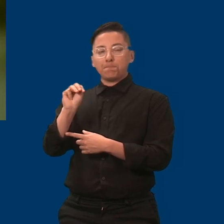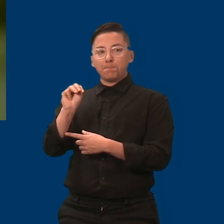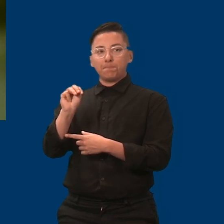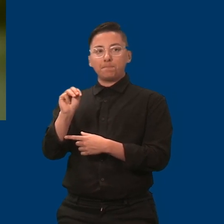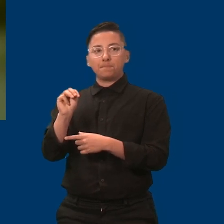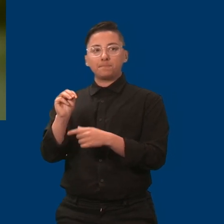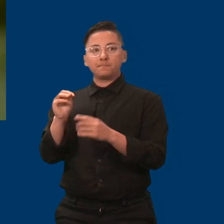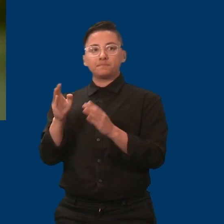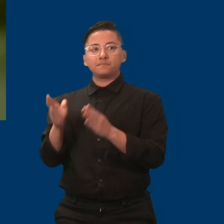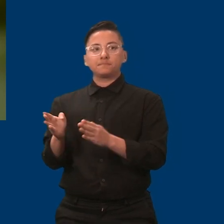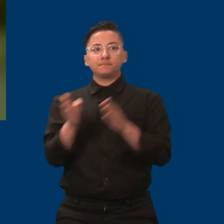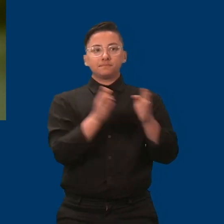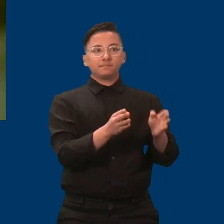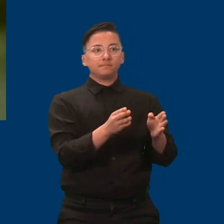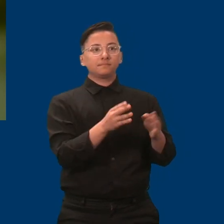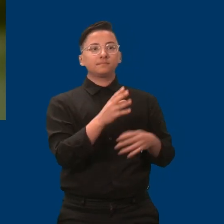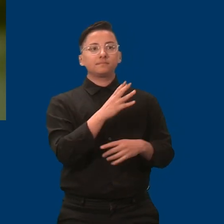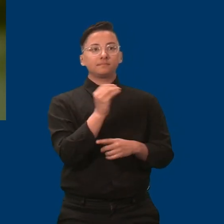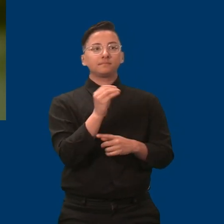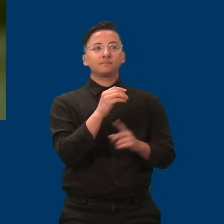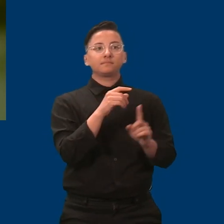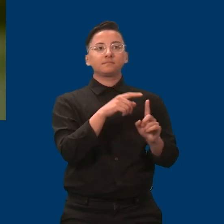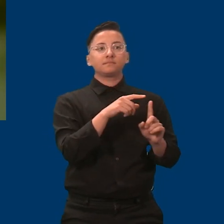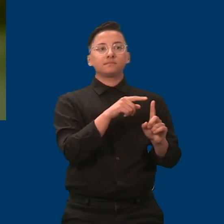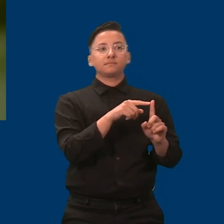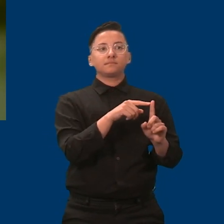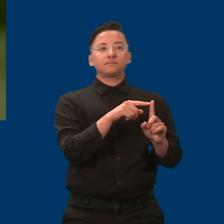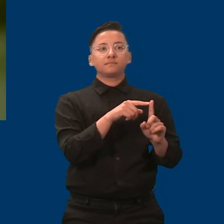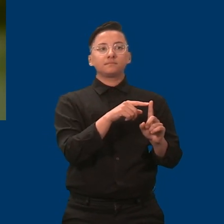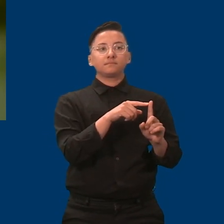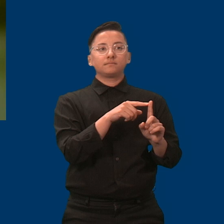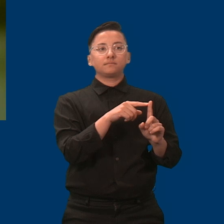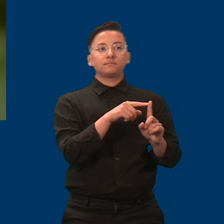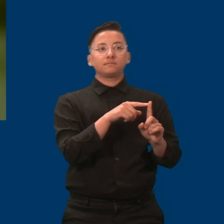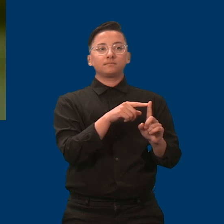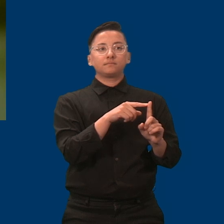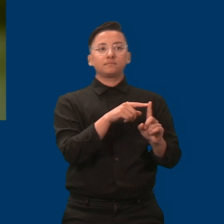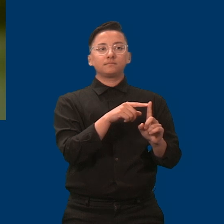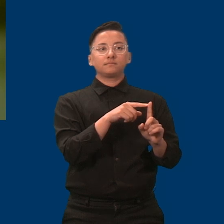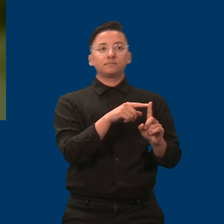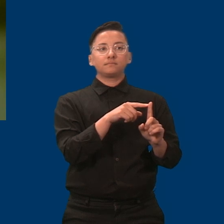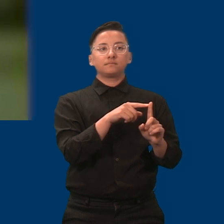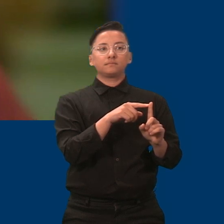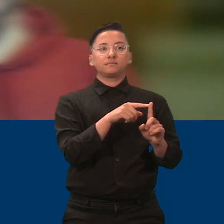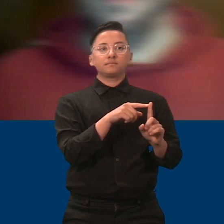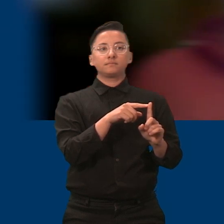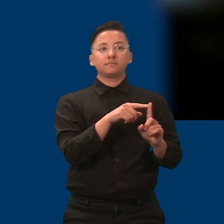To begin, here's Aaron's experience.